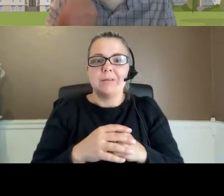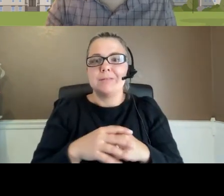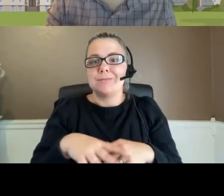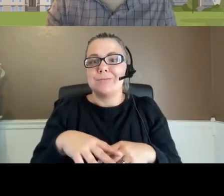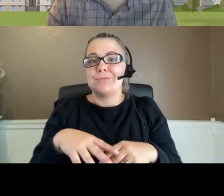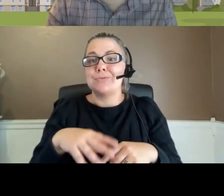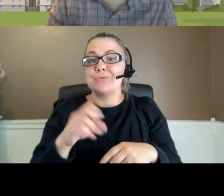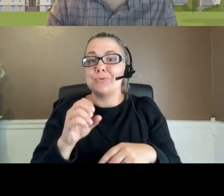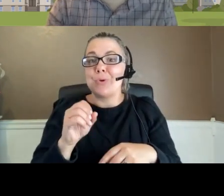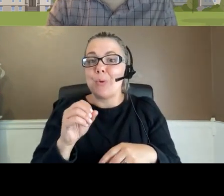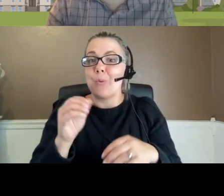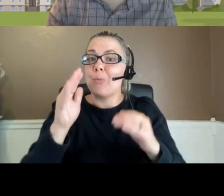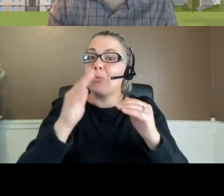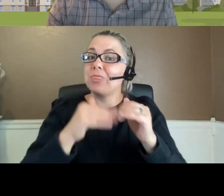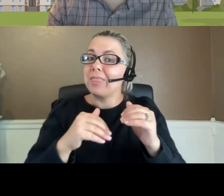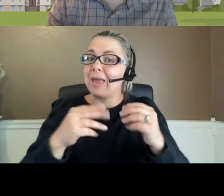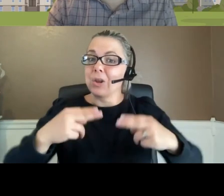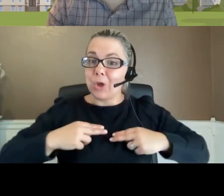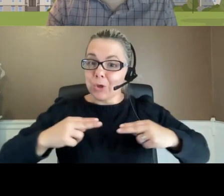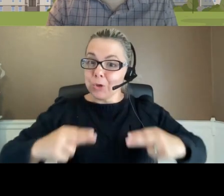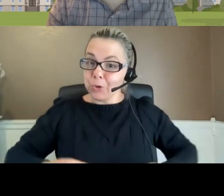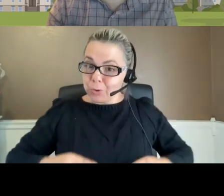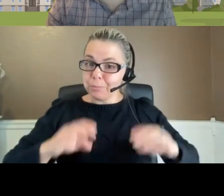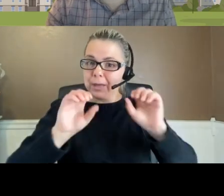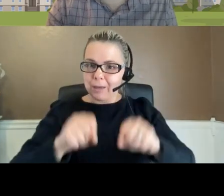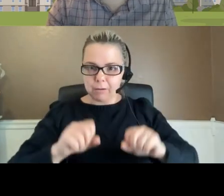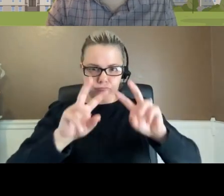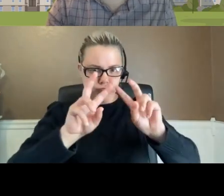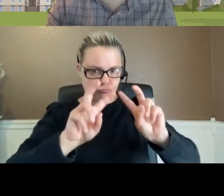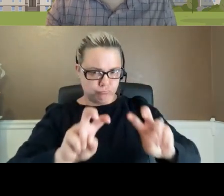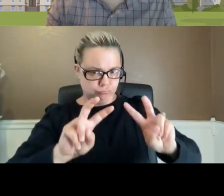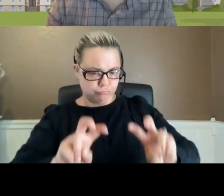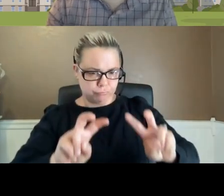some gray matter that can actually assess the potential accessibility impact and then